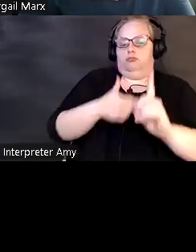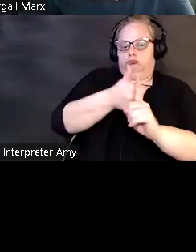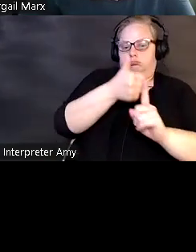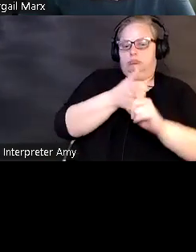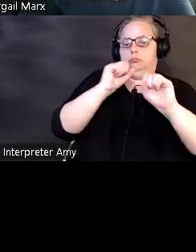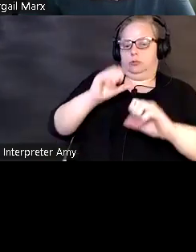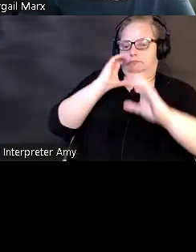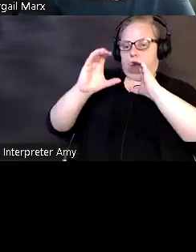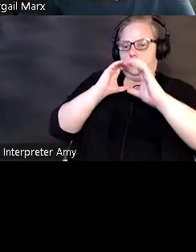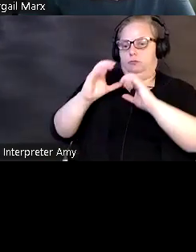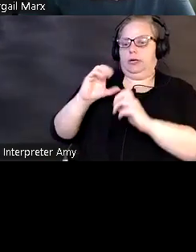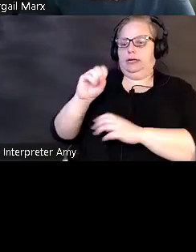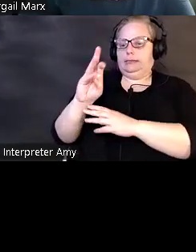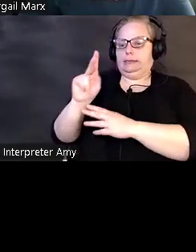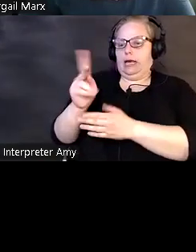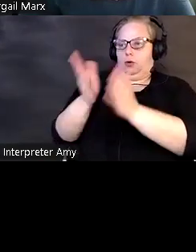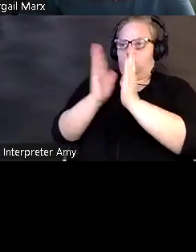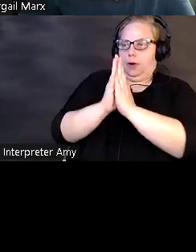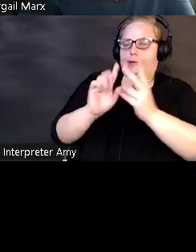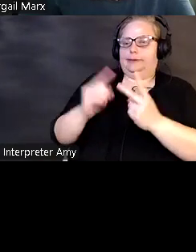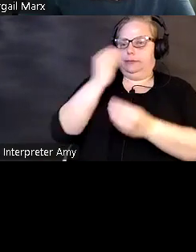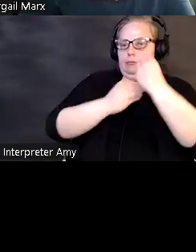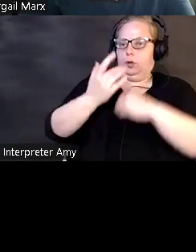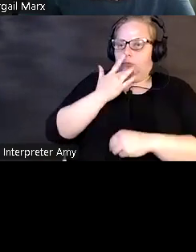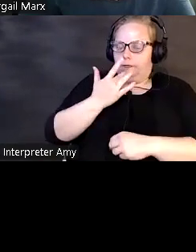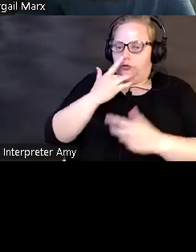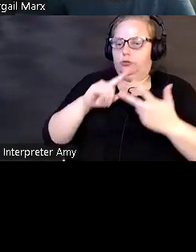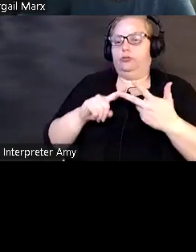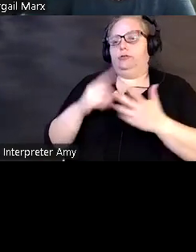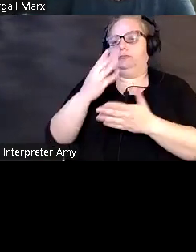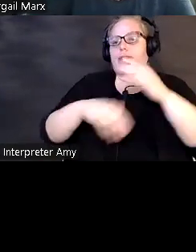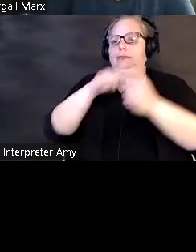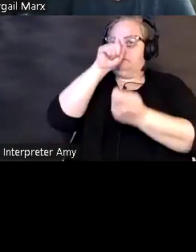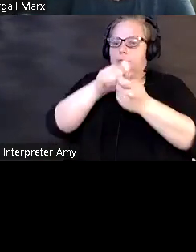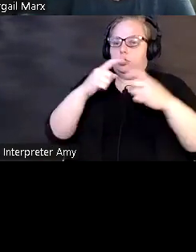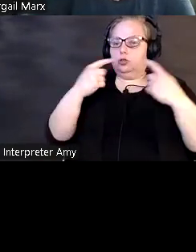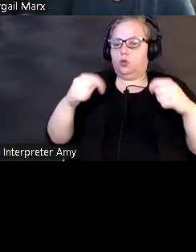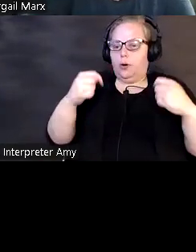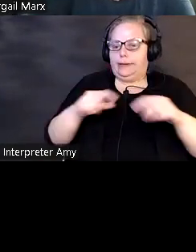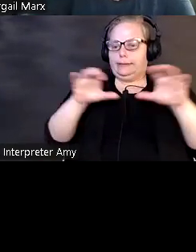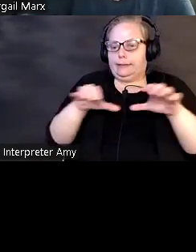snack requests, meal preferences, some specific toys or activities in the classroom through the